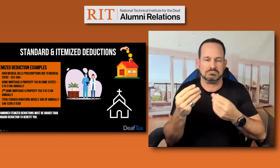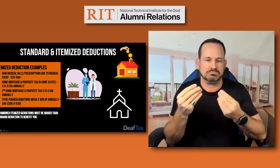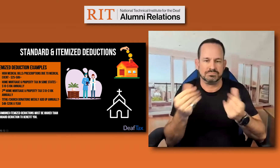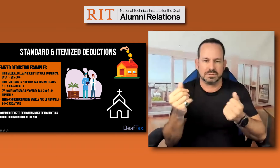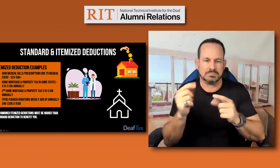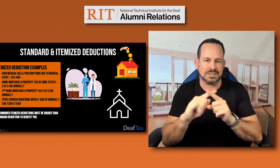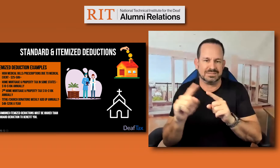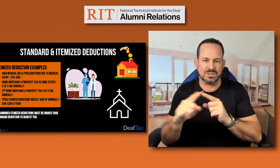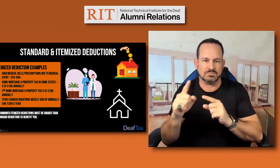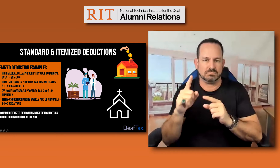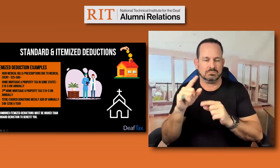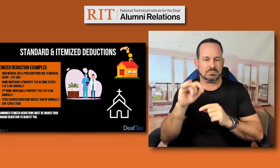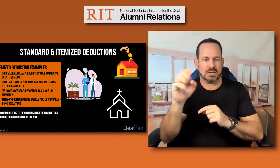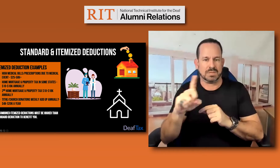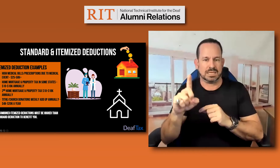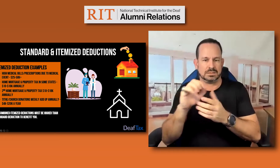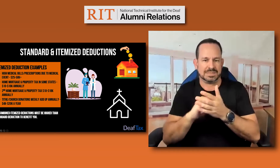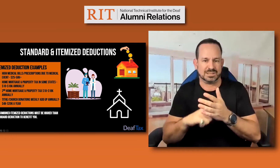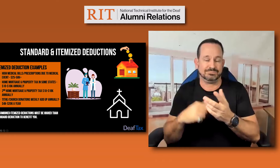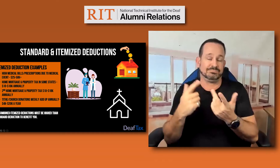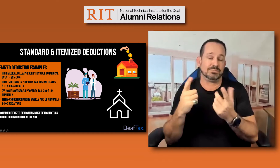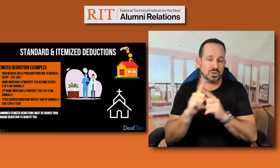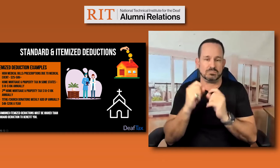also, expenses for college or education.